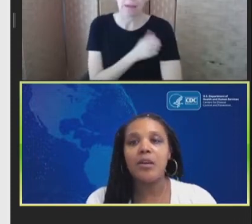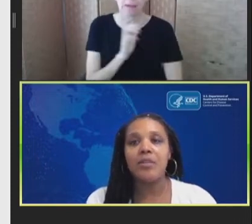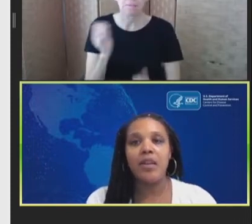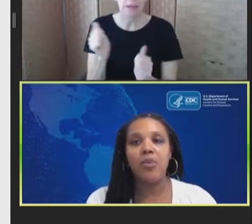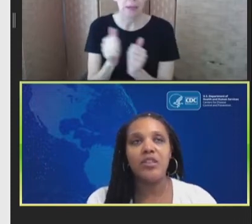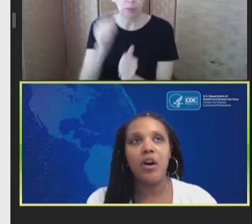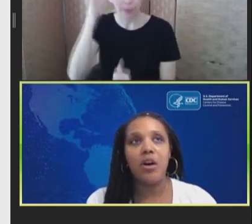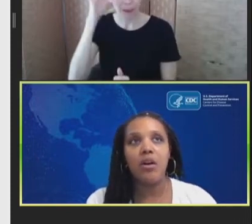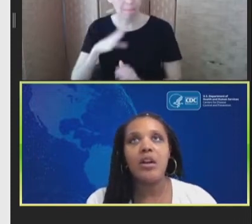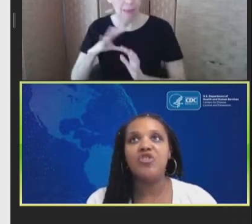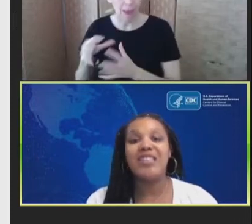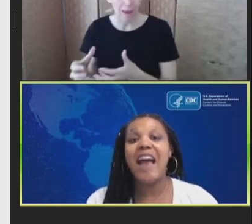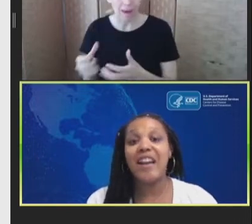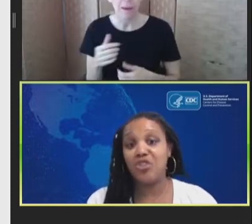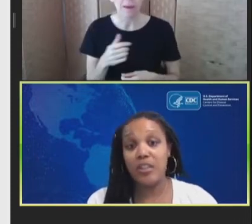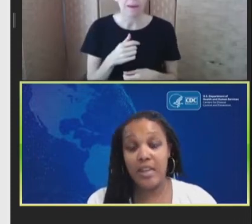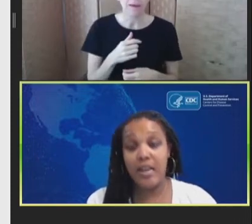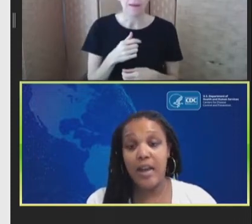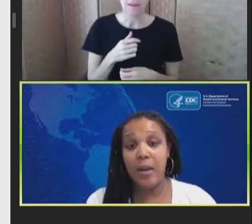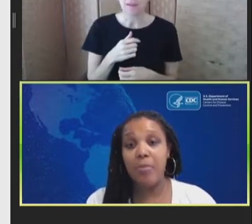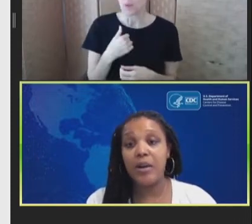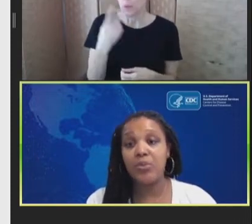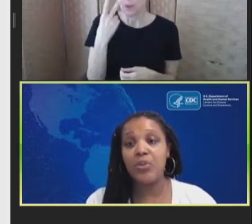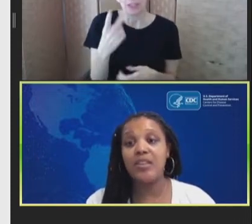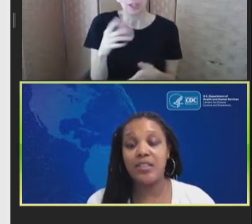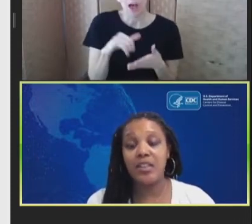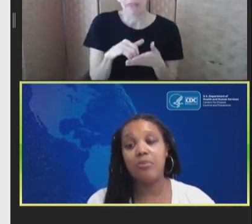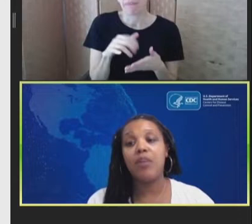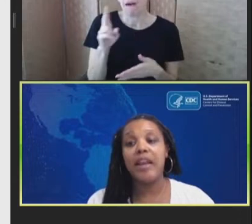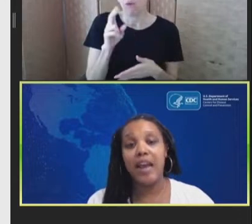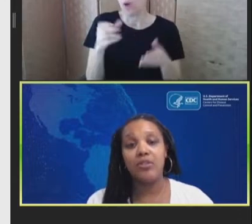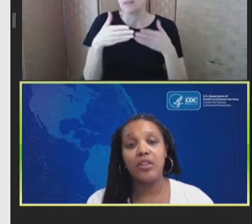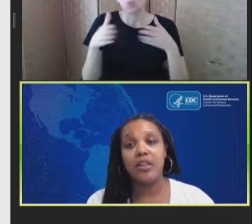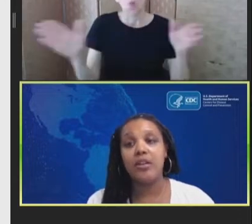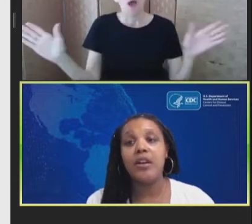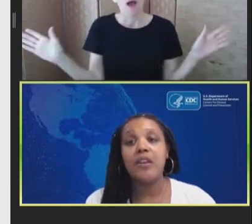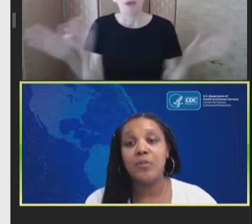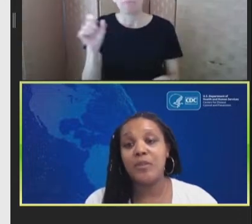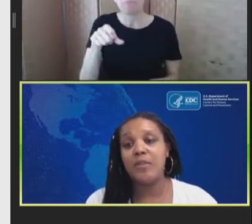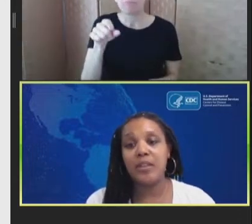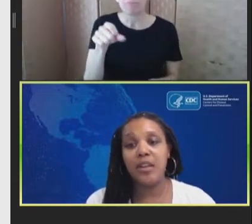was something that we saw just nationally. But we can see the breakouts here specifically in